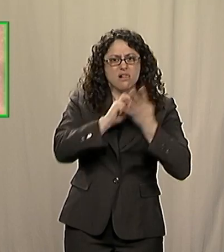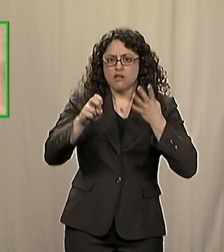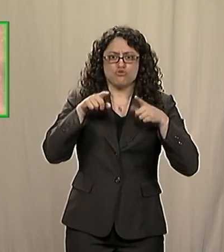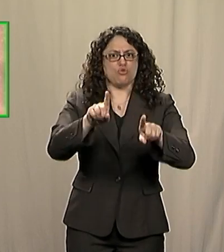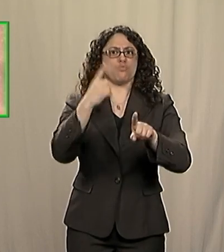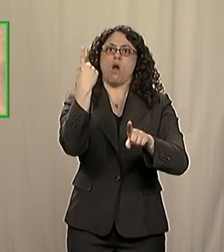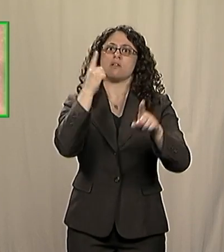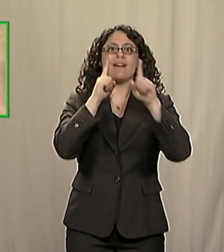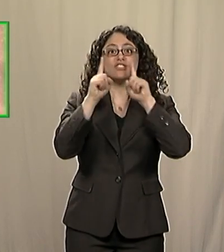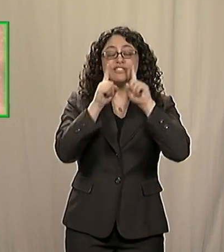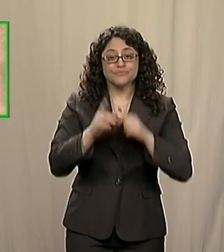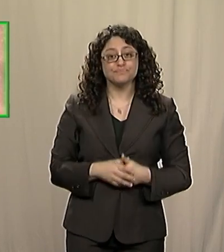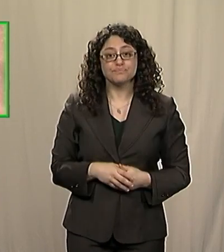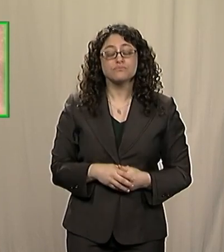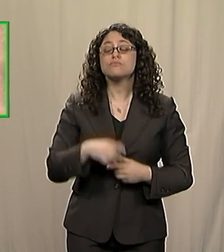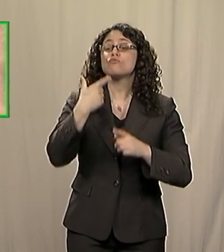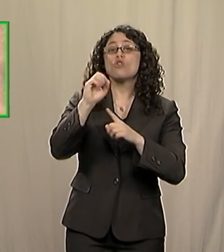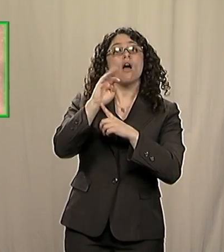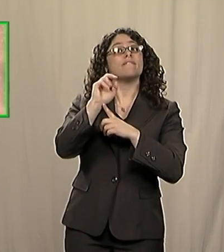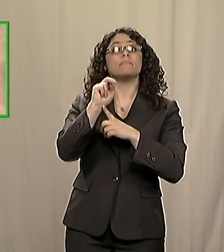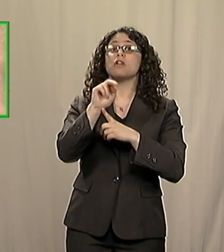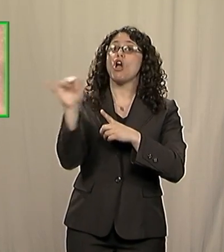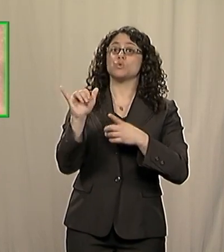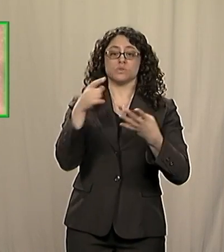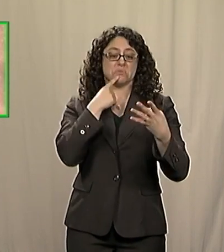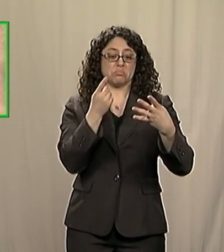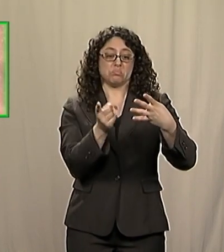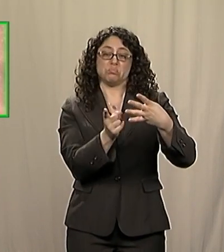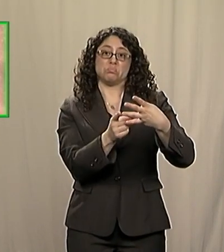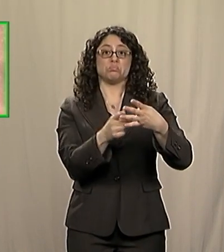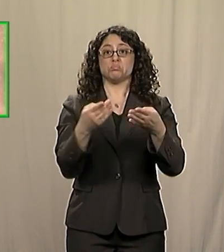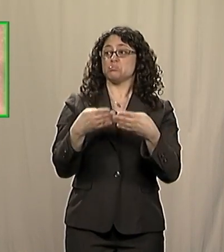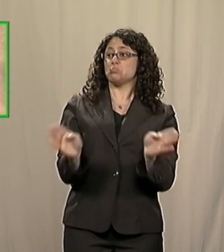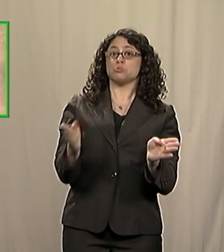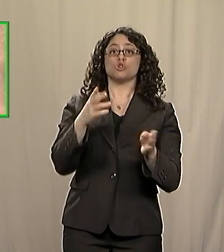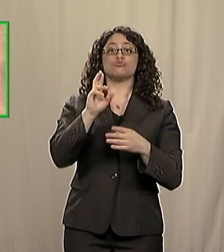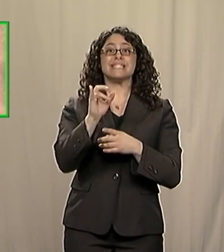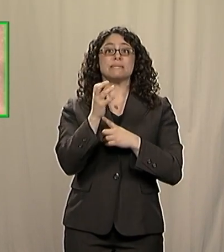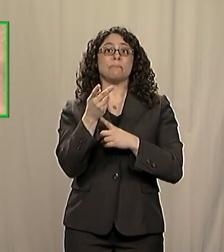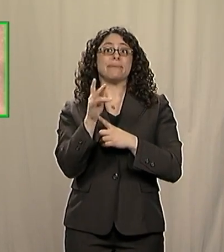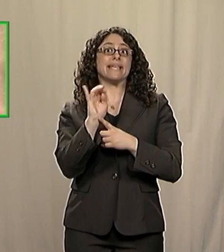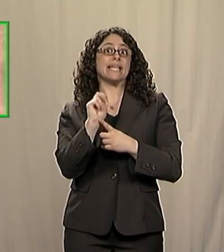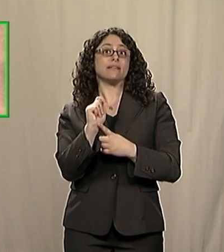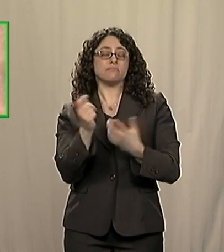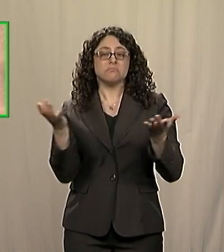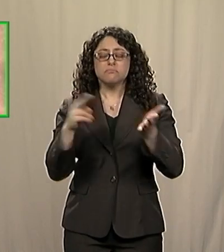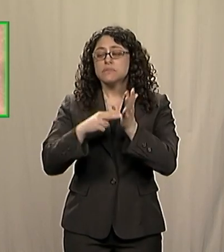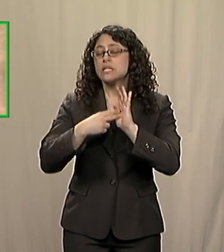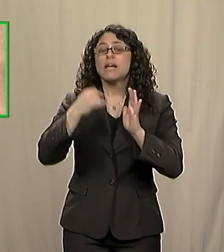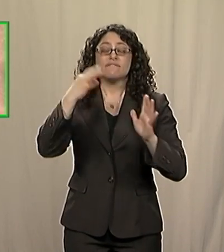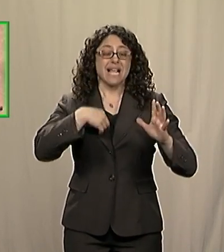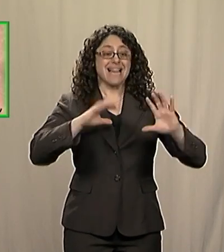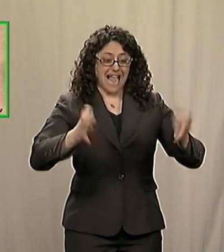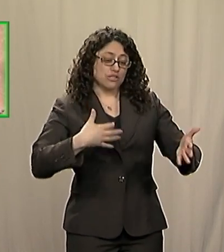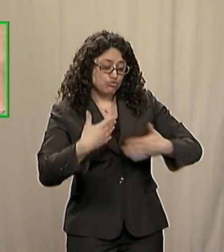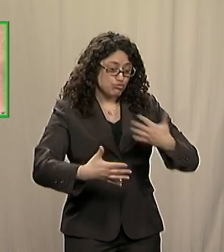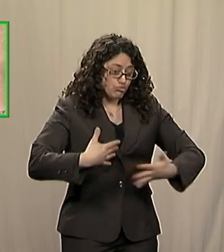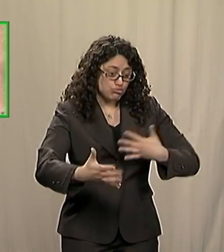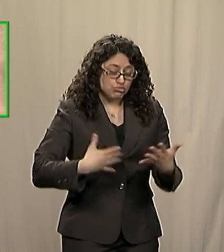He said there are concepts of recipients in general. Someone walking by a classroom when the class is going on, unbeknownst to the teacher or students